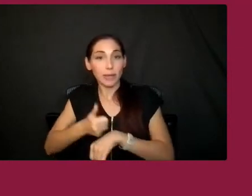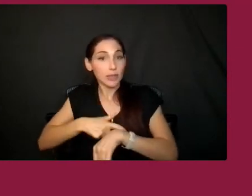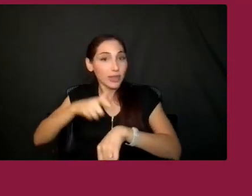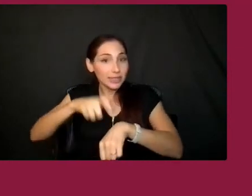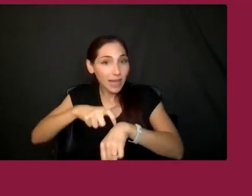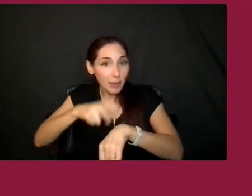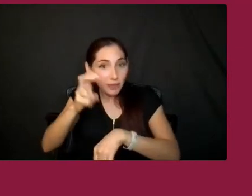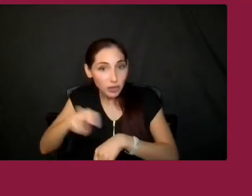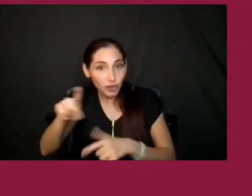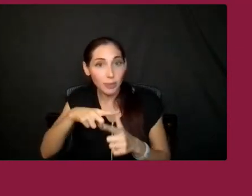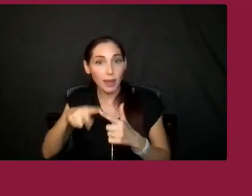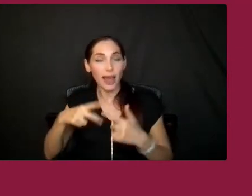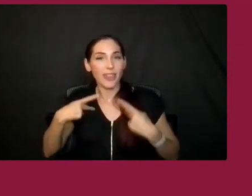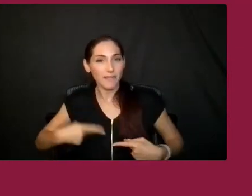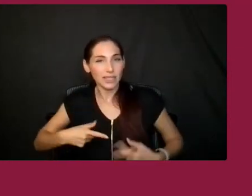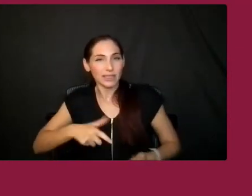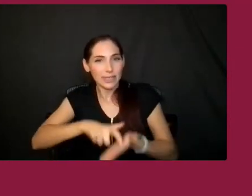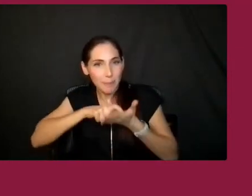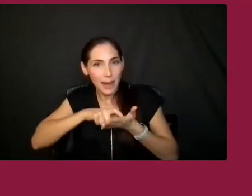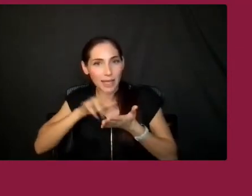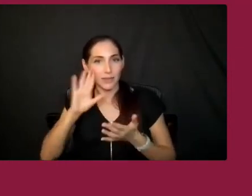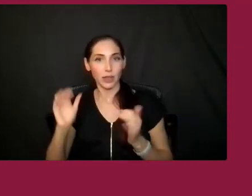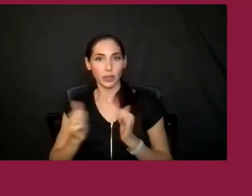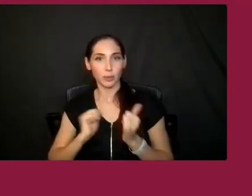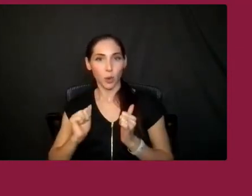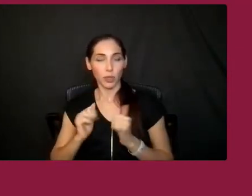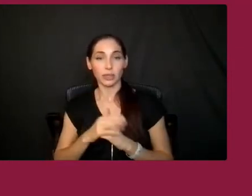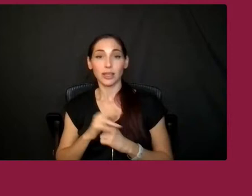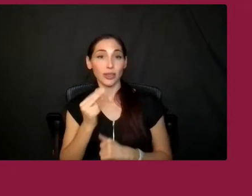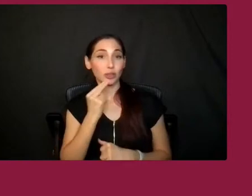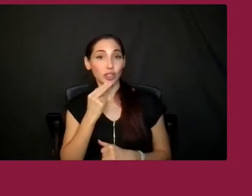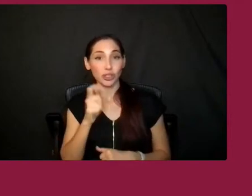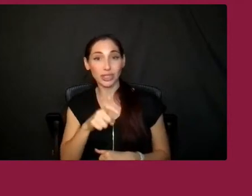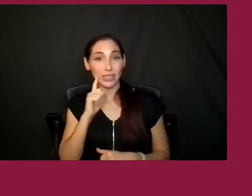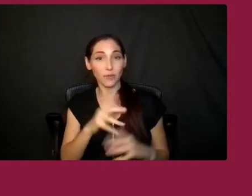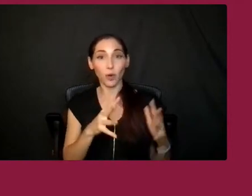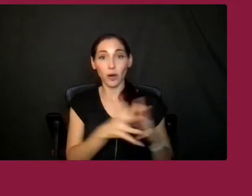of their sport. The nutritional needs of a defensive tackle and a golfer are vastly different.